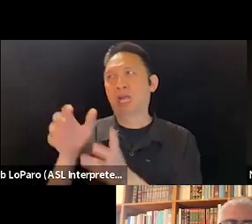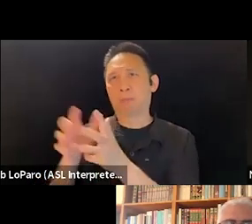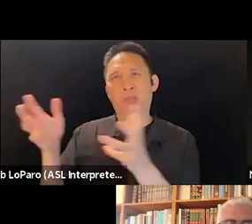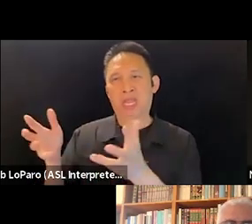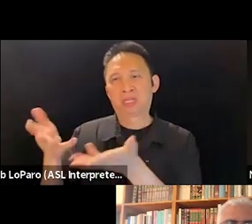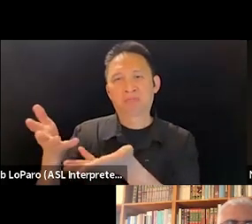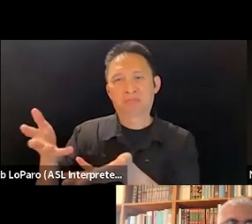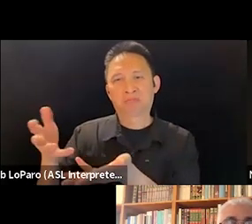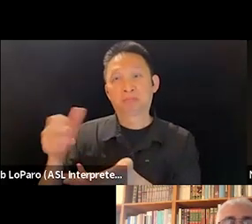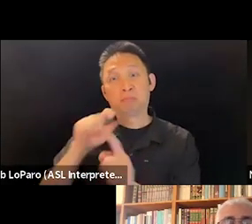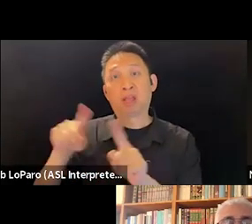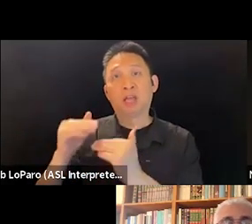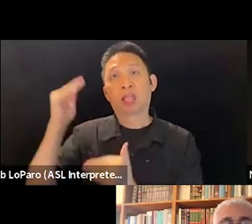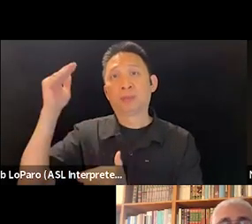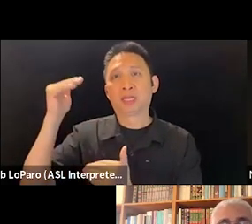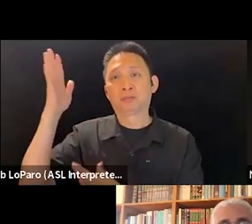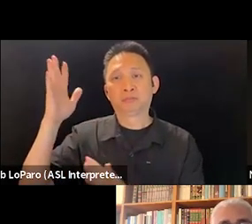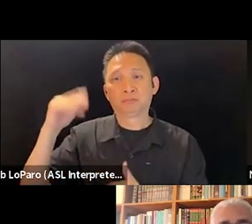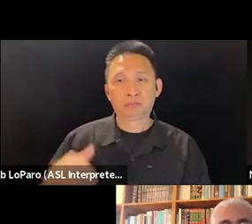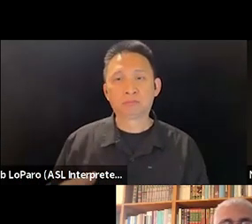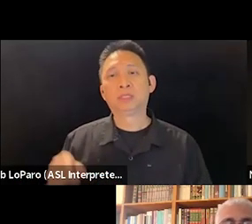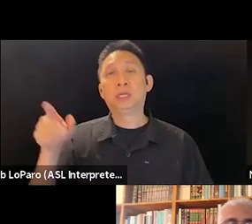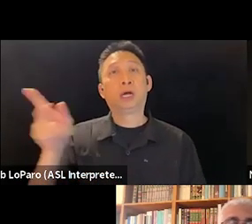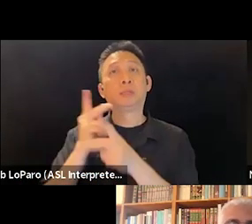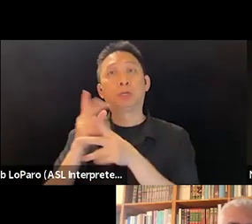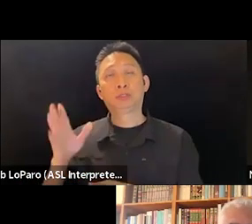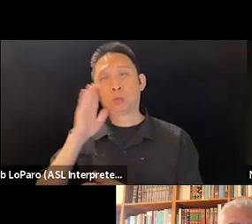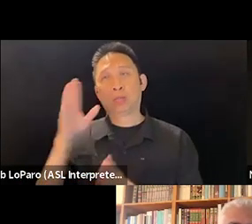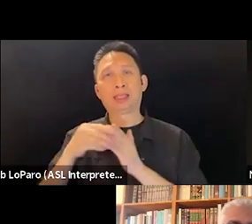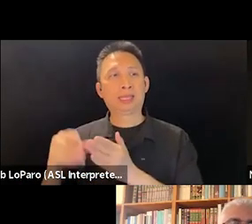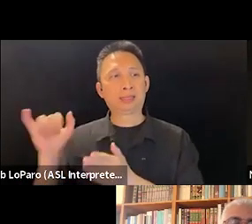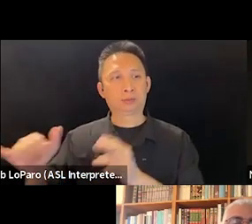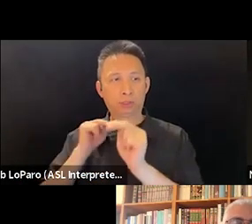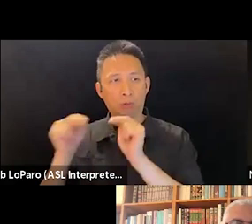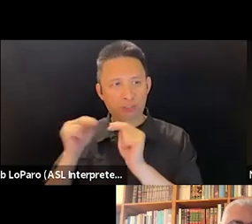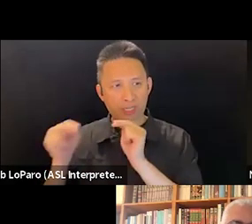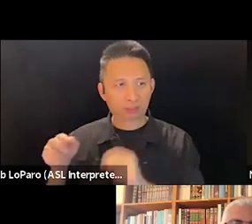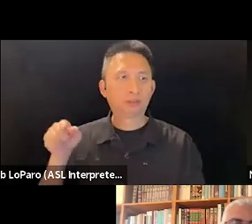with our partners, the producer will lead that. The production company will lead that.